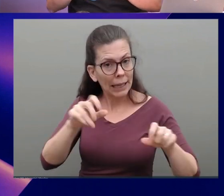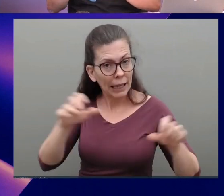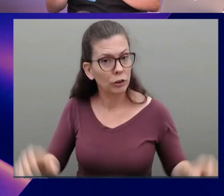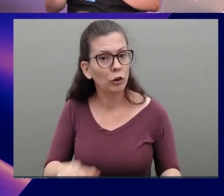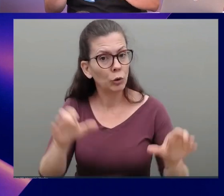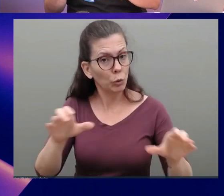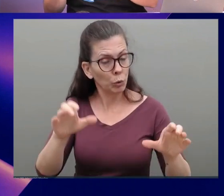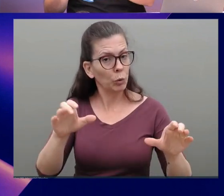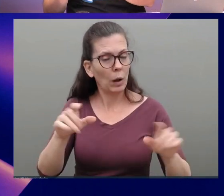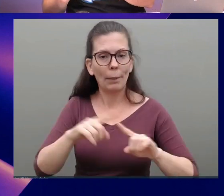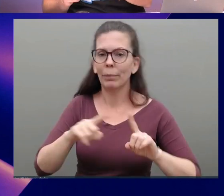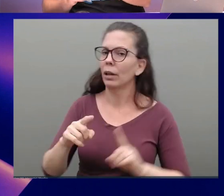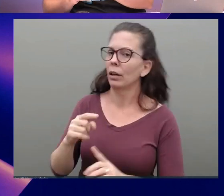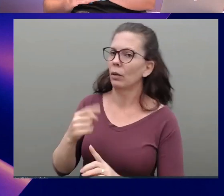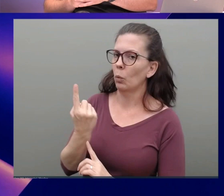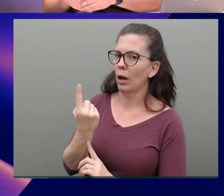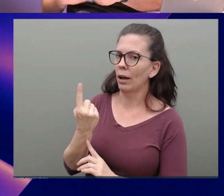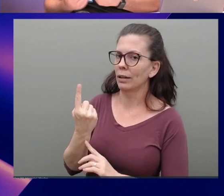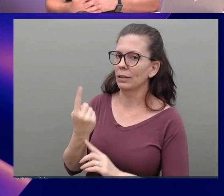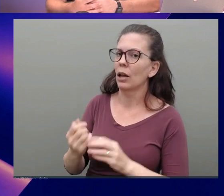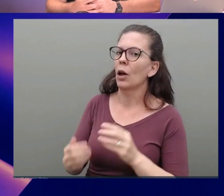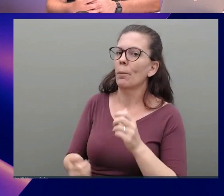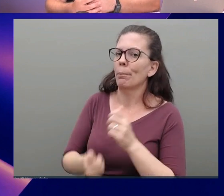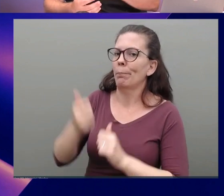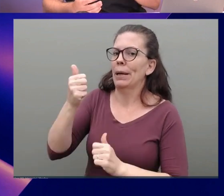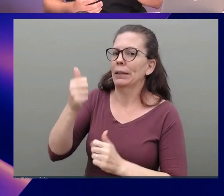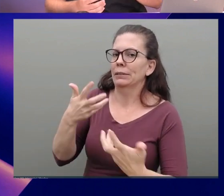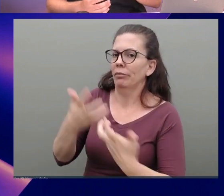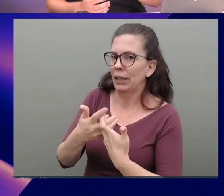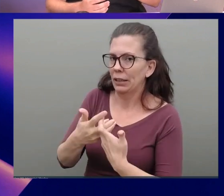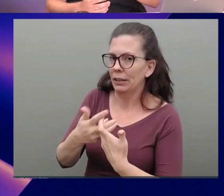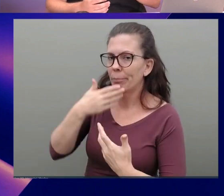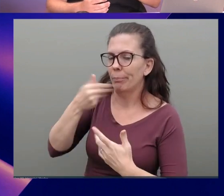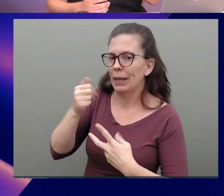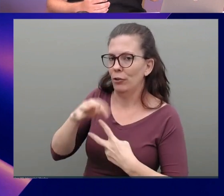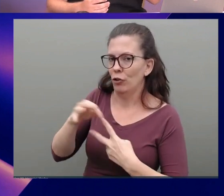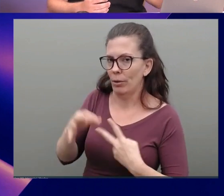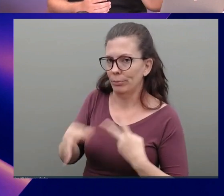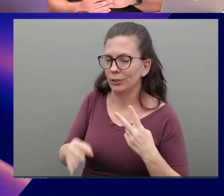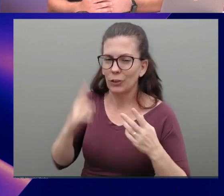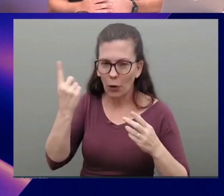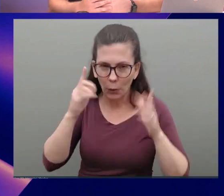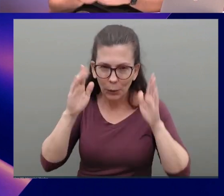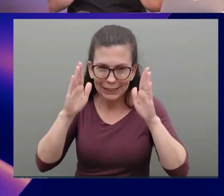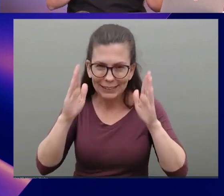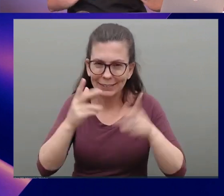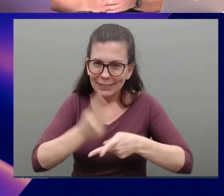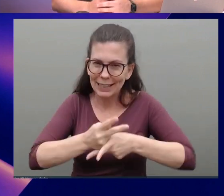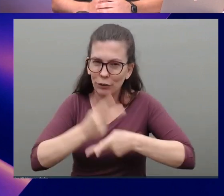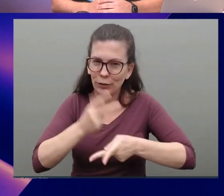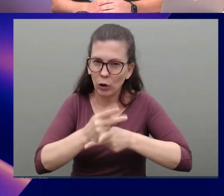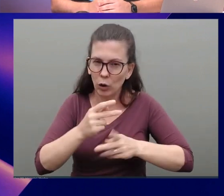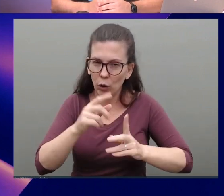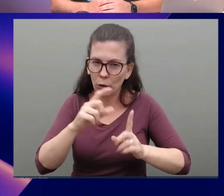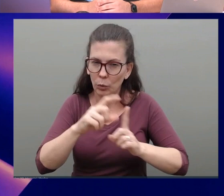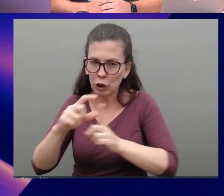but one of them may be more optimized, may be the best option. So always pay attention on what the question is asking for certification exams.